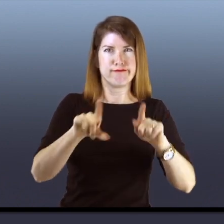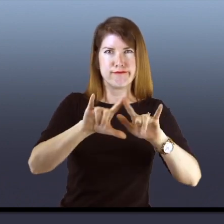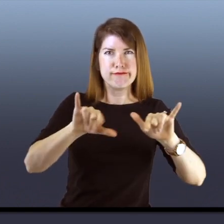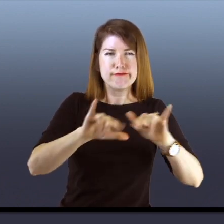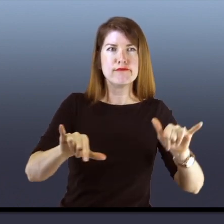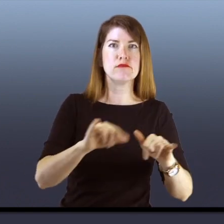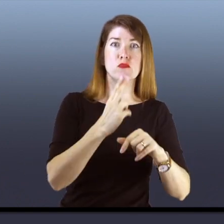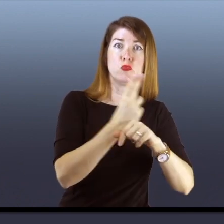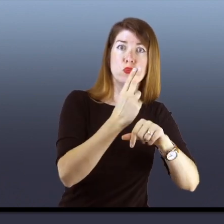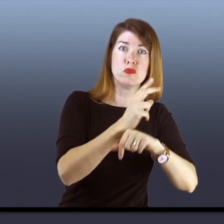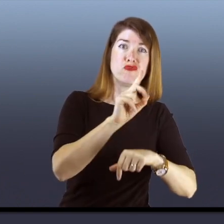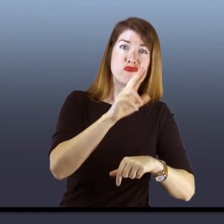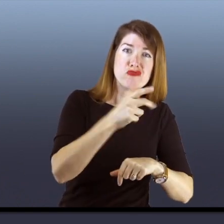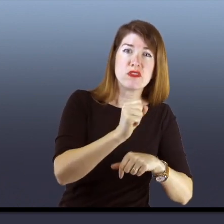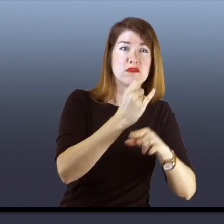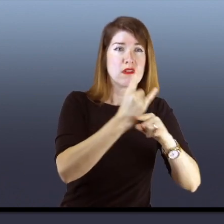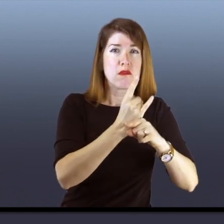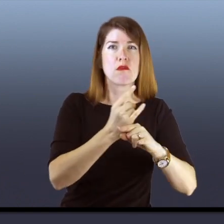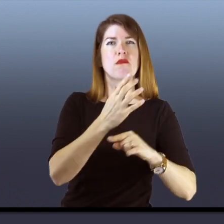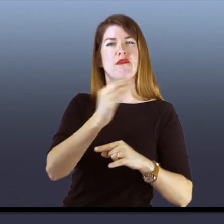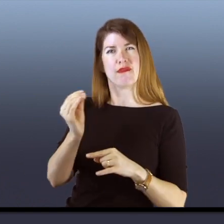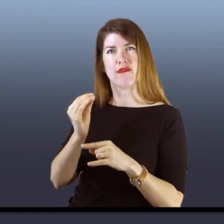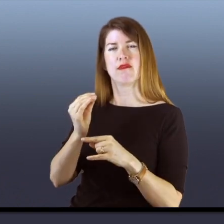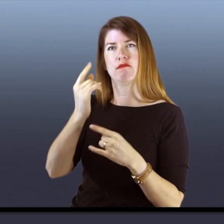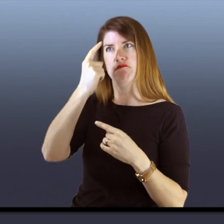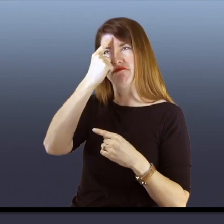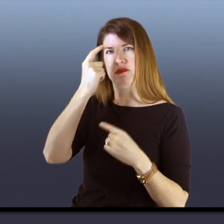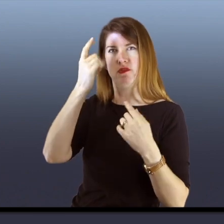disorder and mental illness. That was as of 2018.